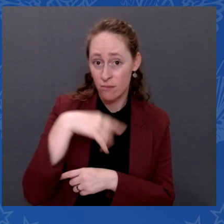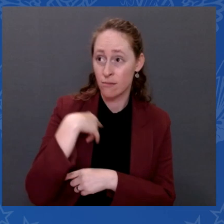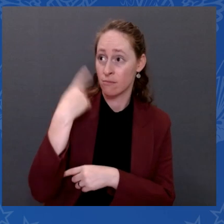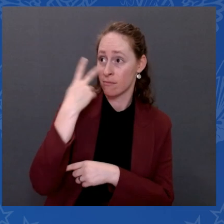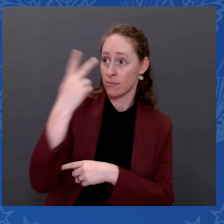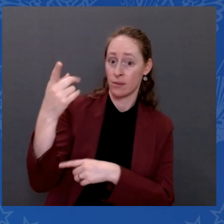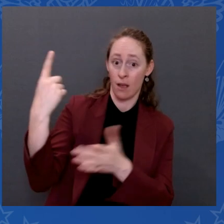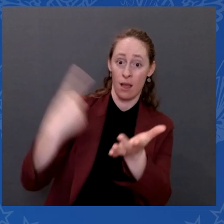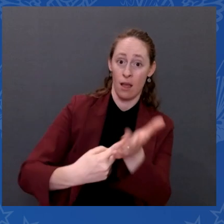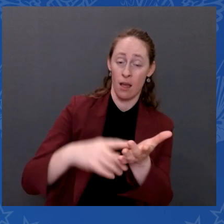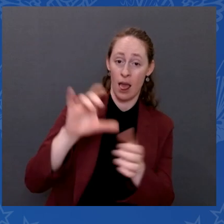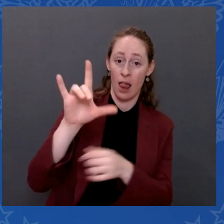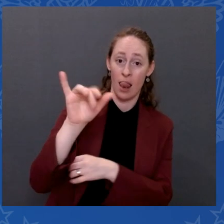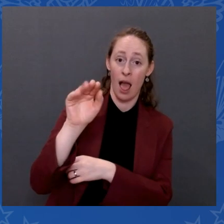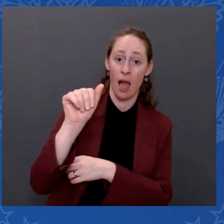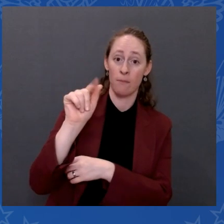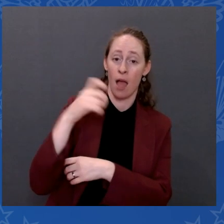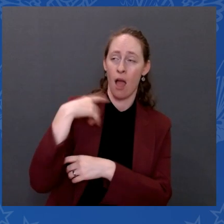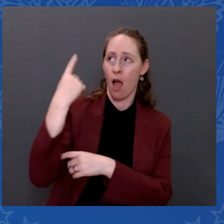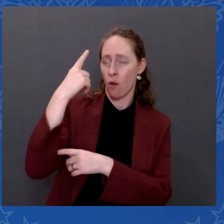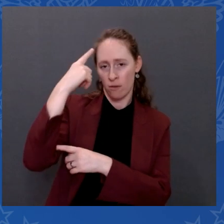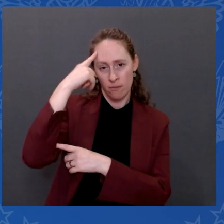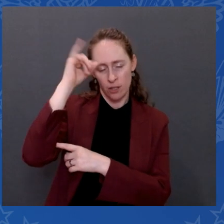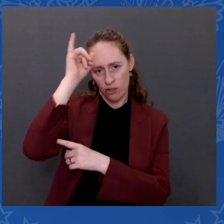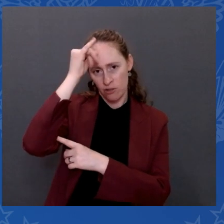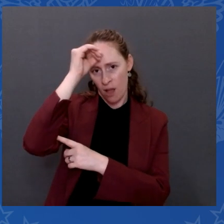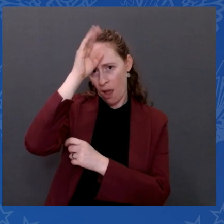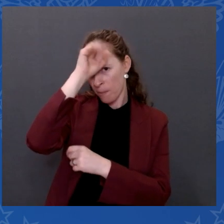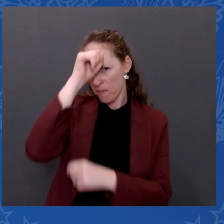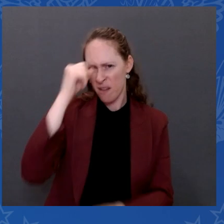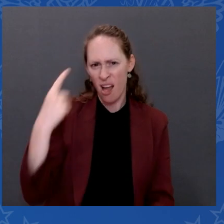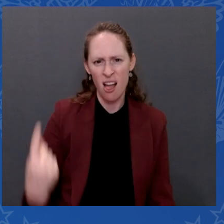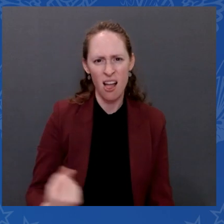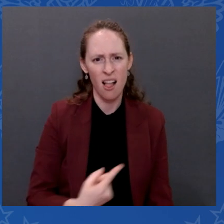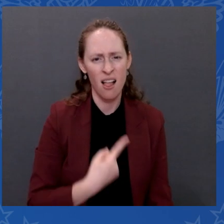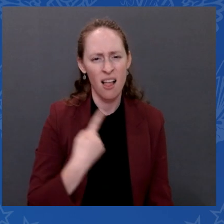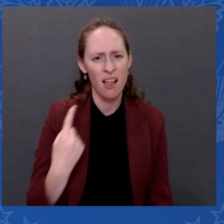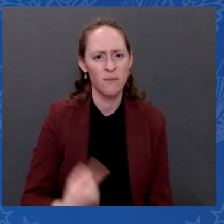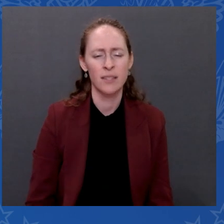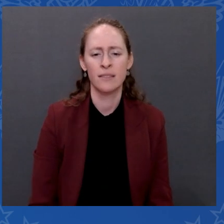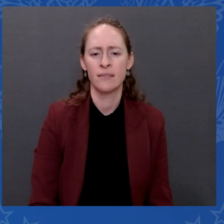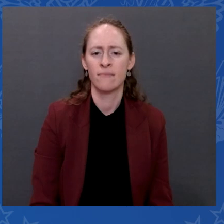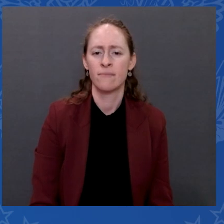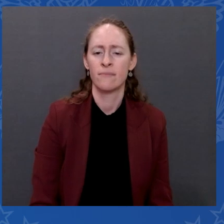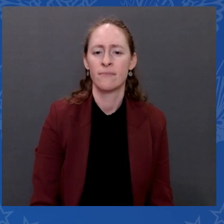that if we could just get our act together in the Congress, we'd be able to do a heck of a lot more